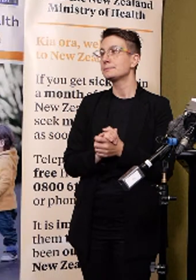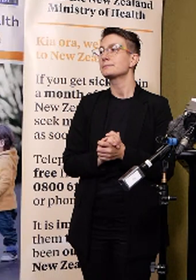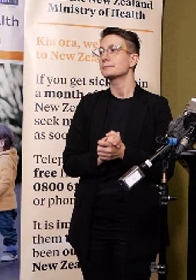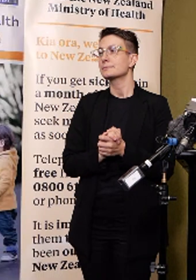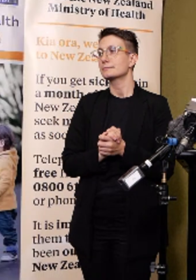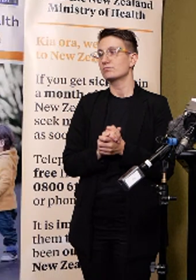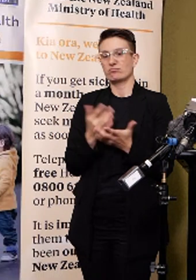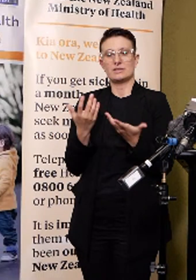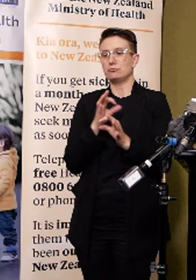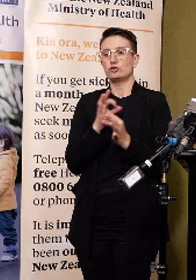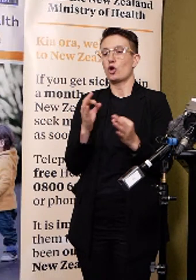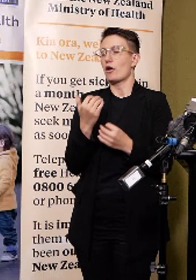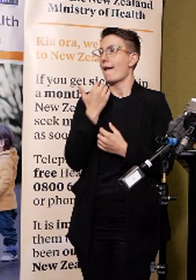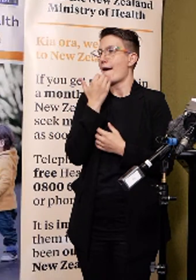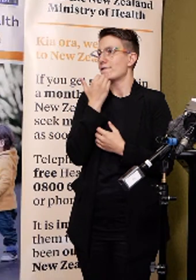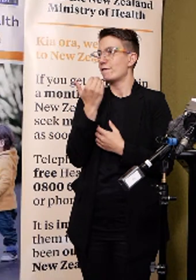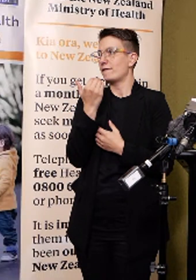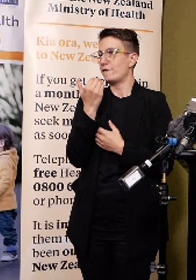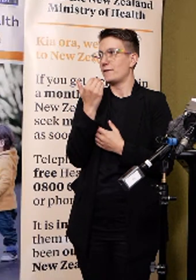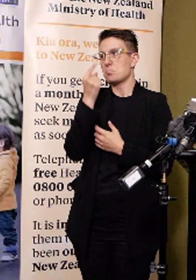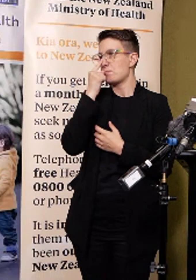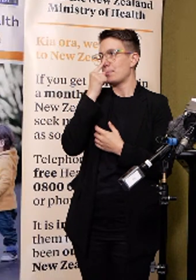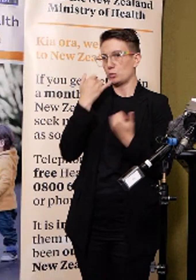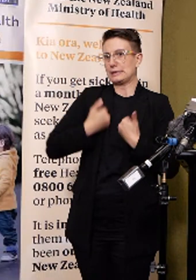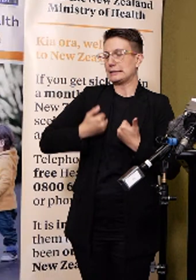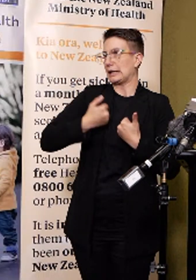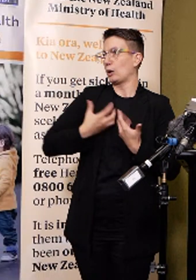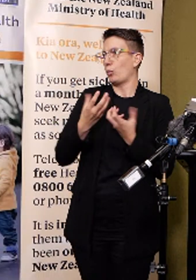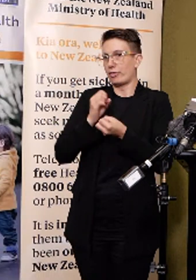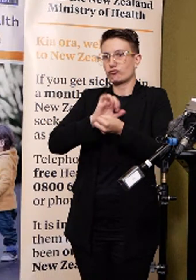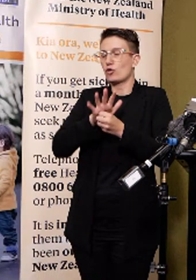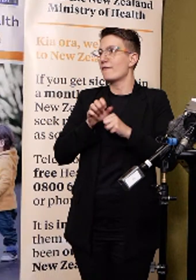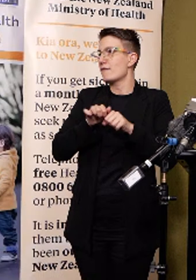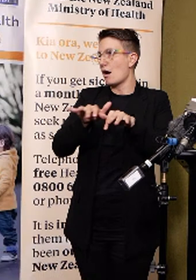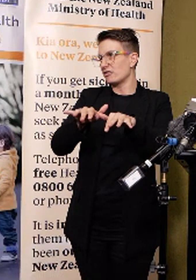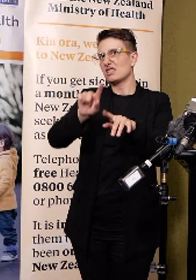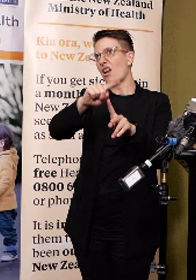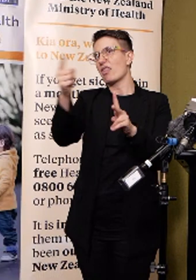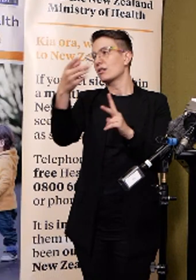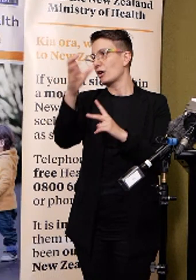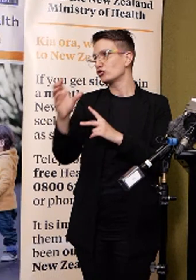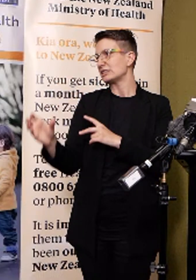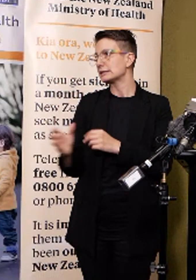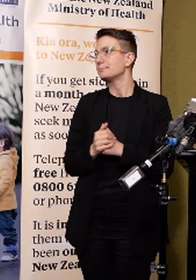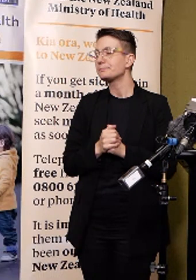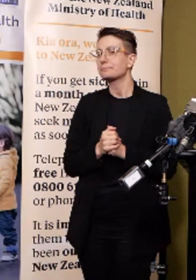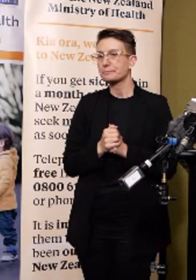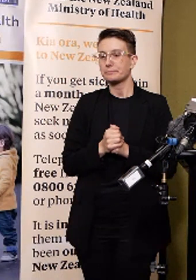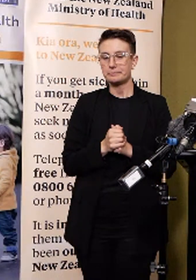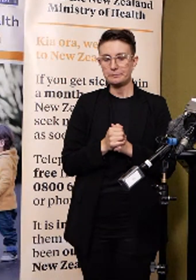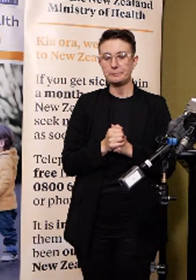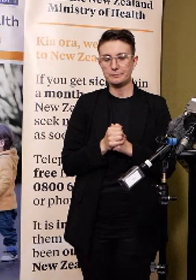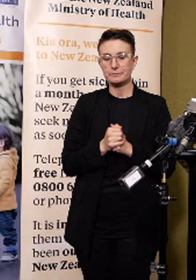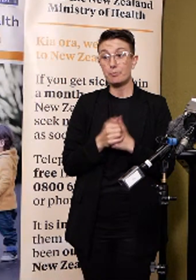of cases in other countries is still very small. But again, that's evidence that we continue to watch. And of course, there are countries